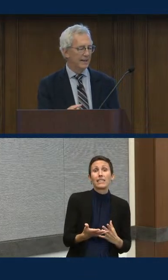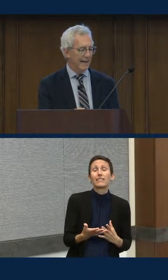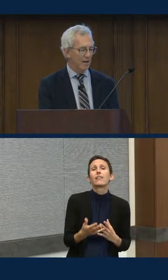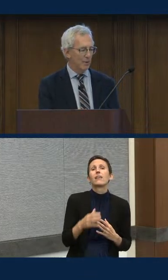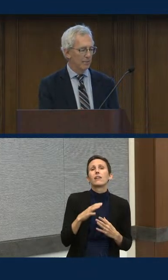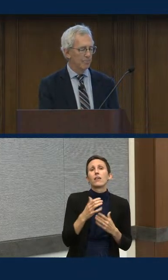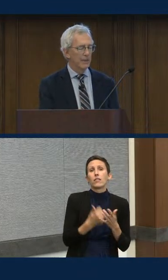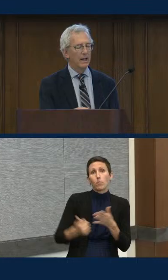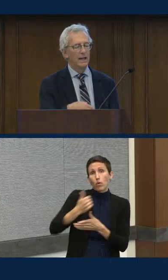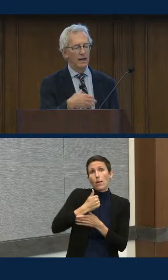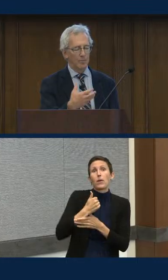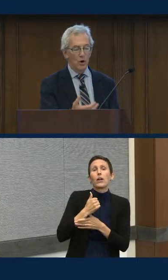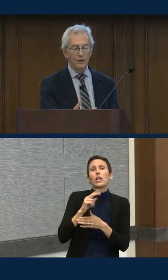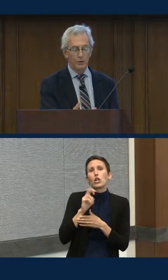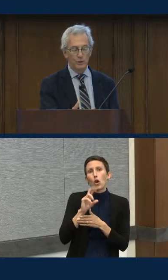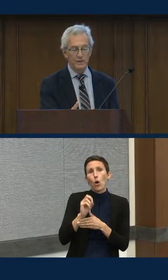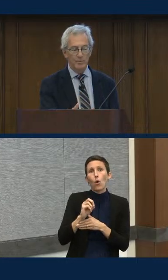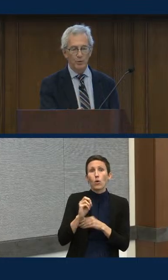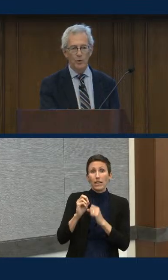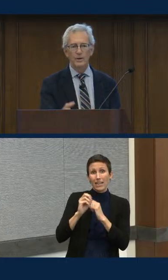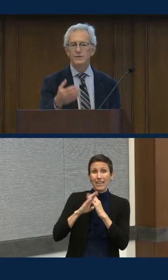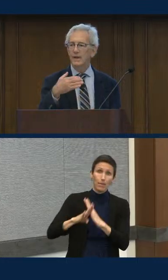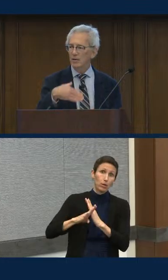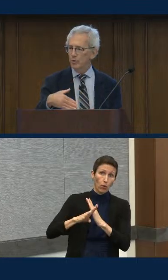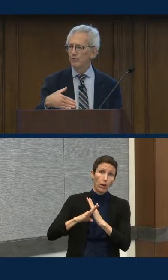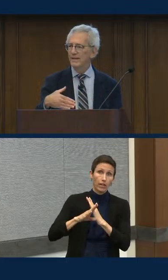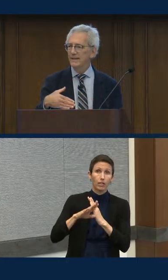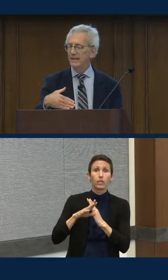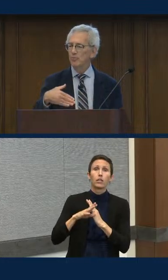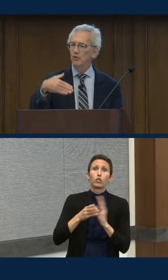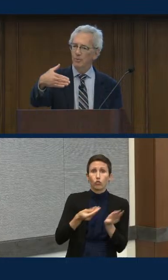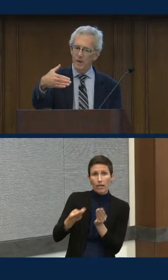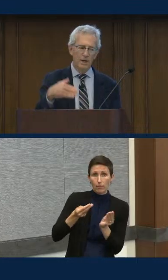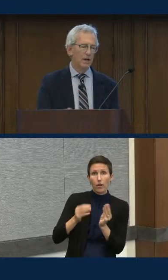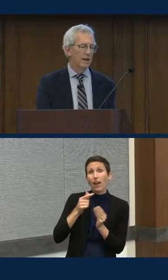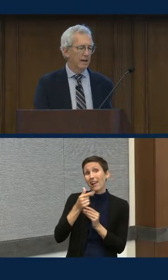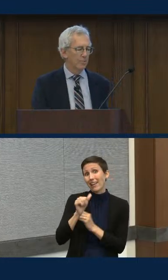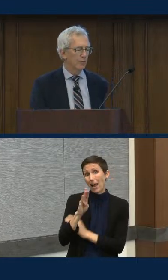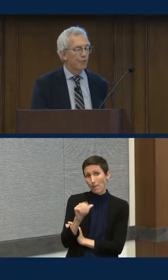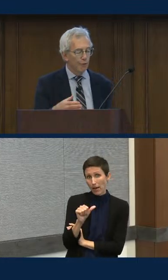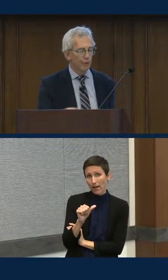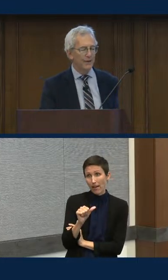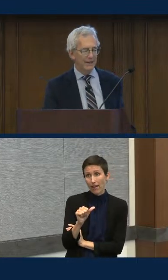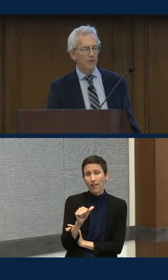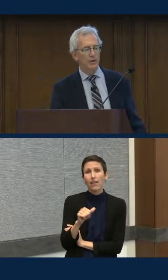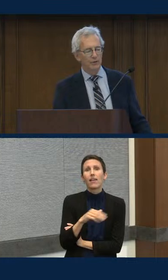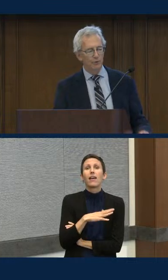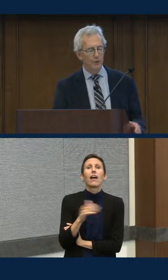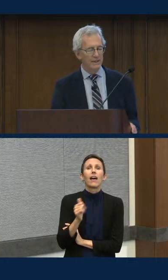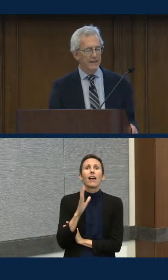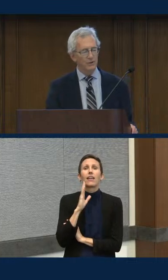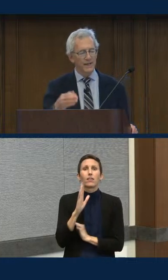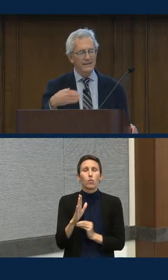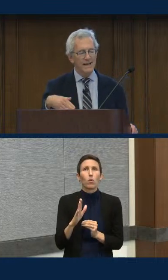transmitter gabba on to the same neurons and preventing them from